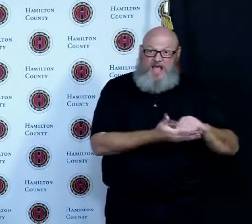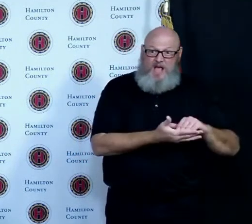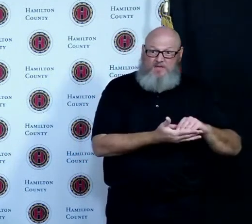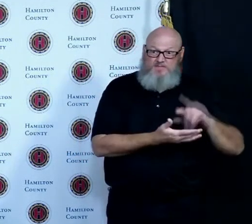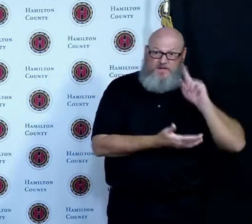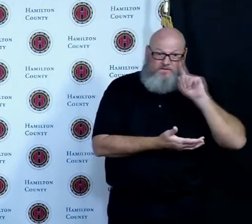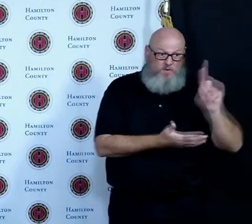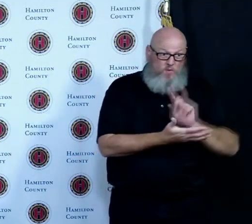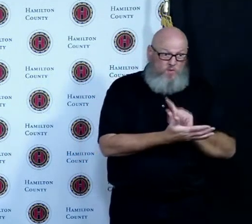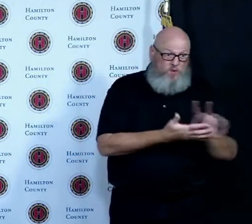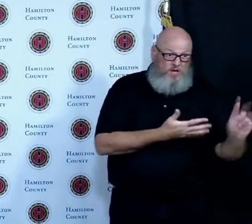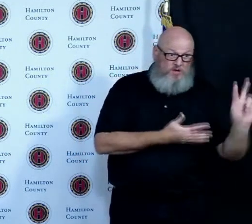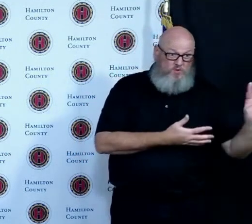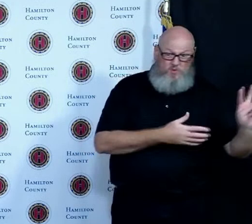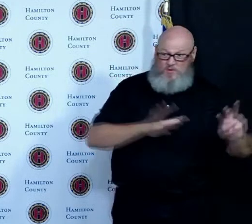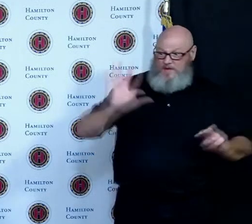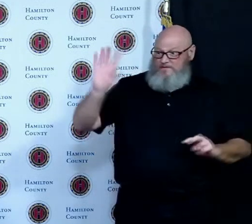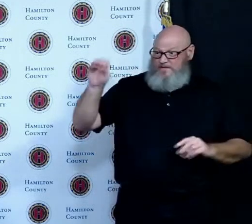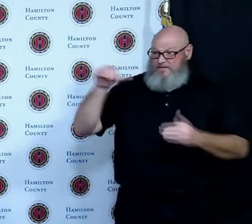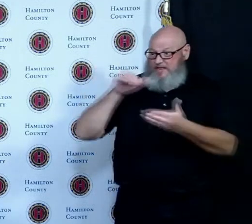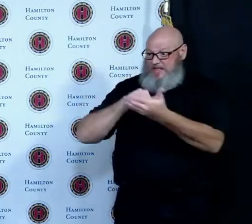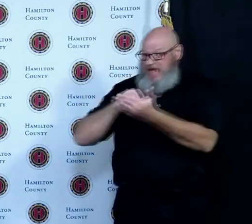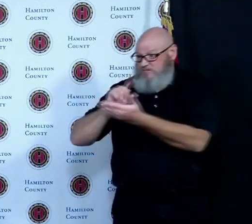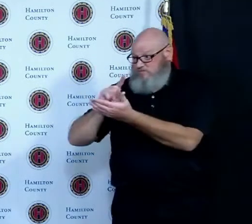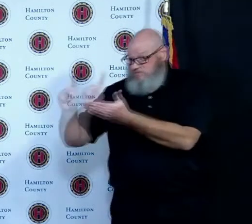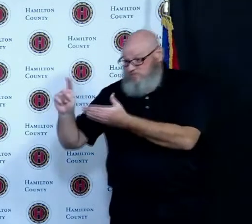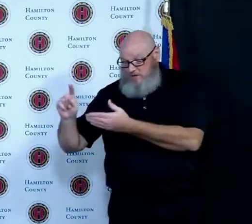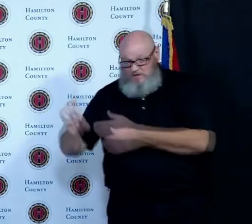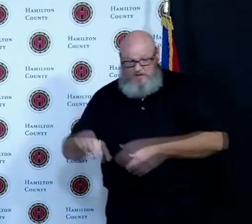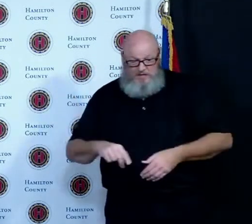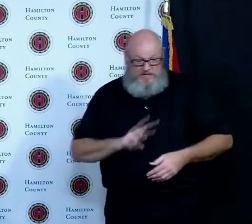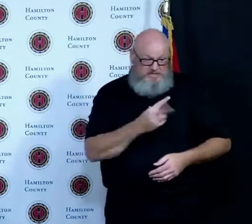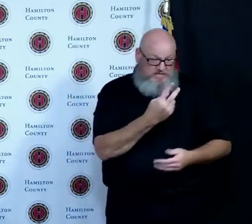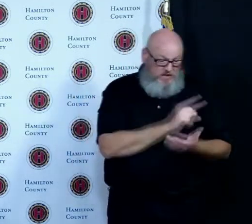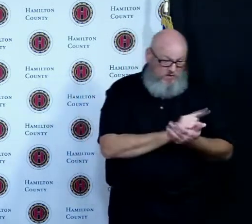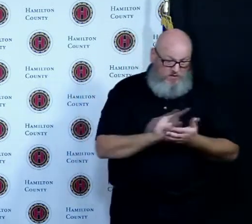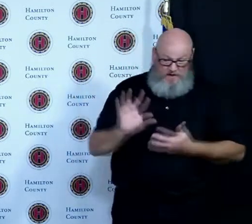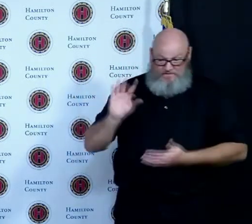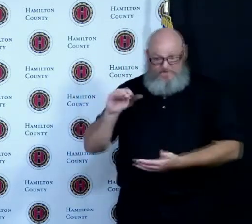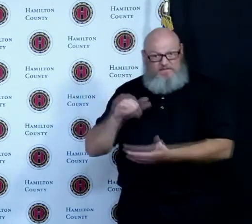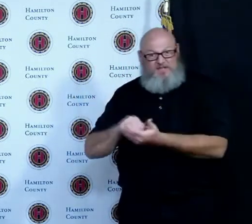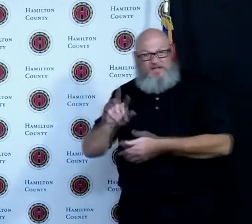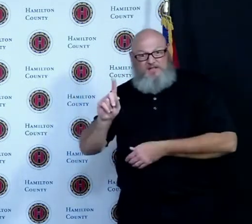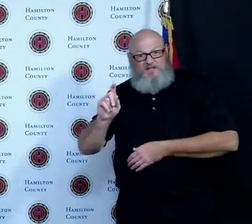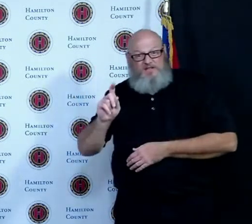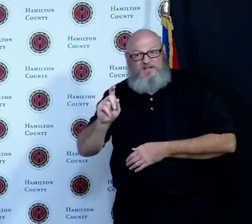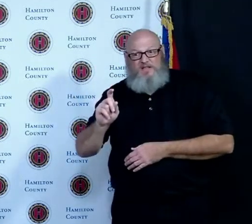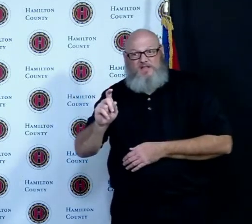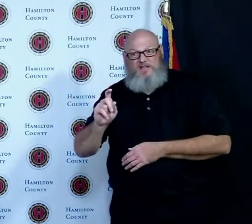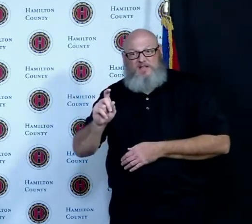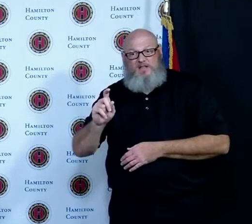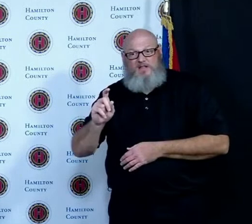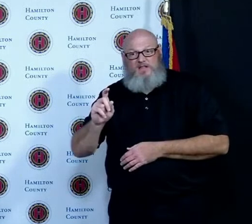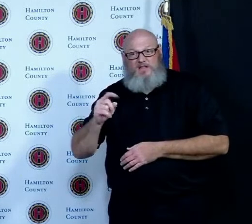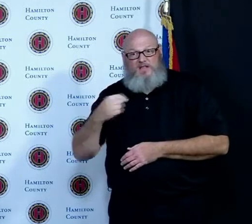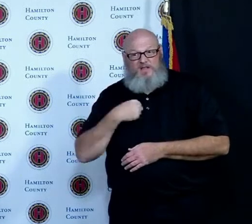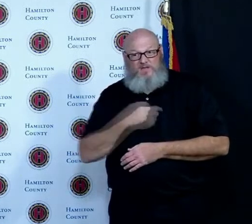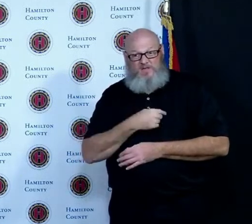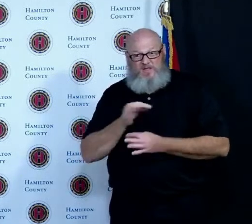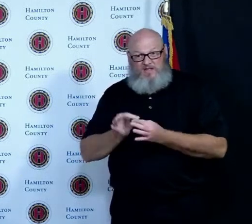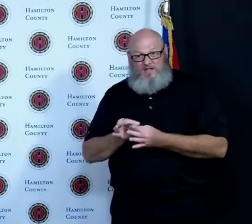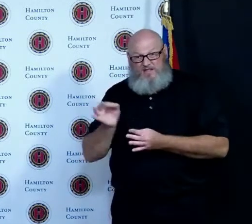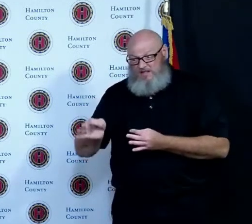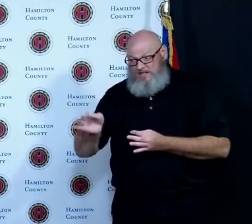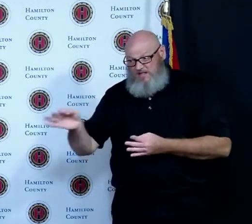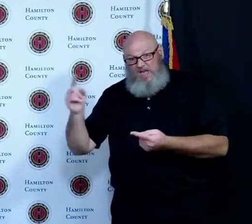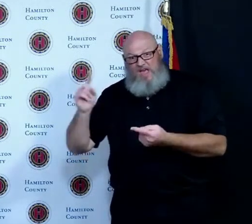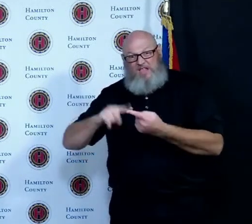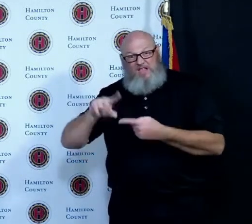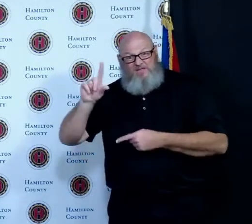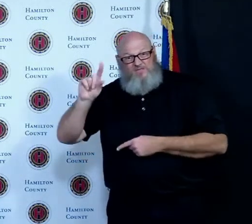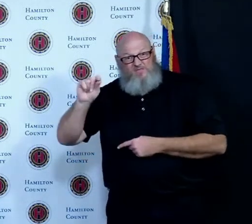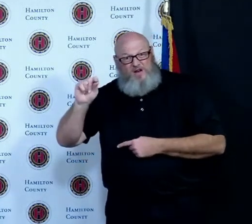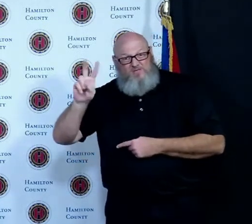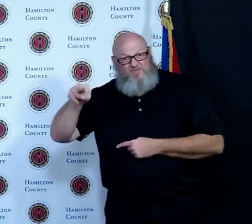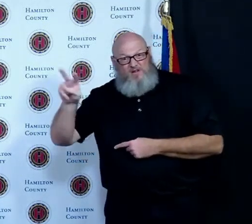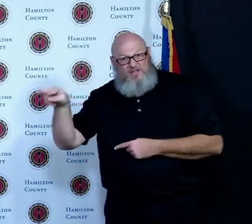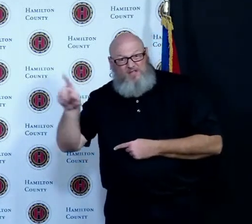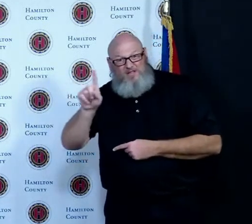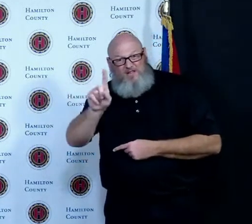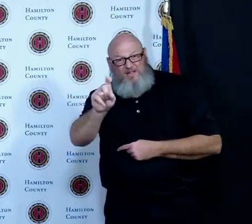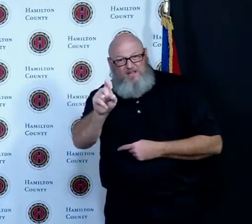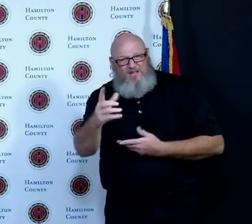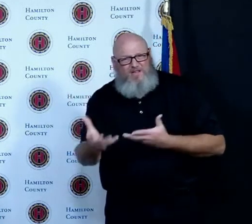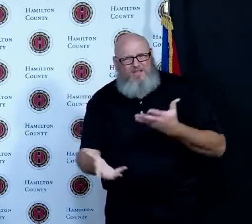extends deep into 2021 if not 2022. so I think as as I mentioned previously I think the truth is we